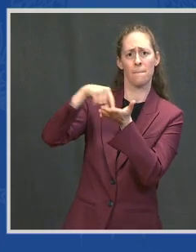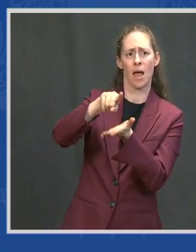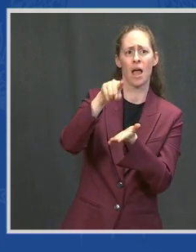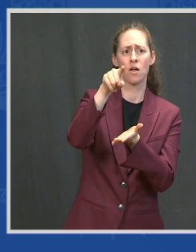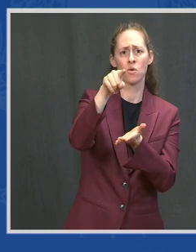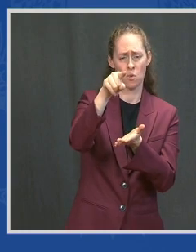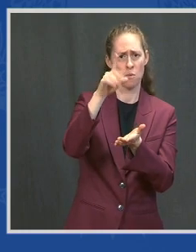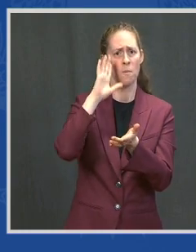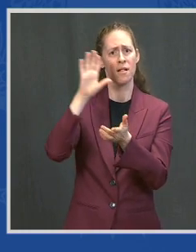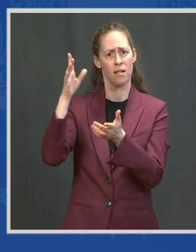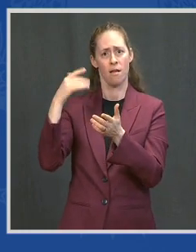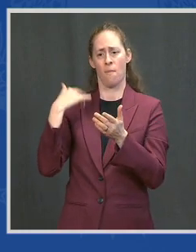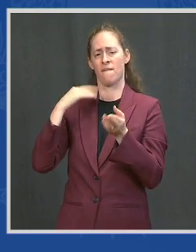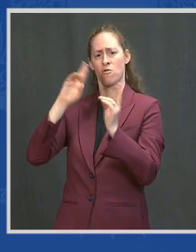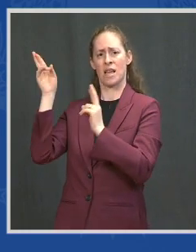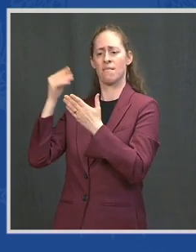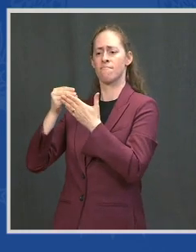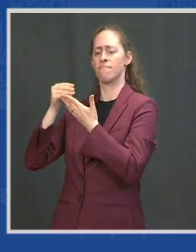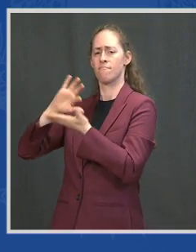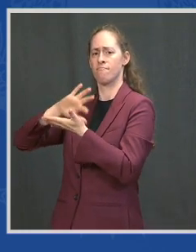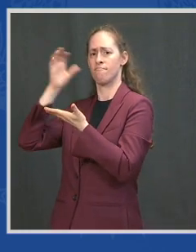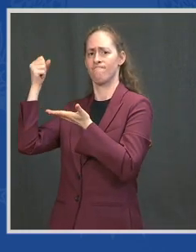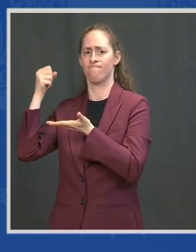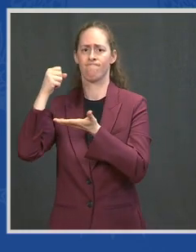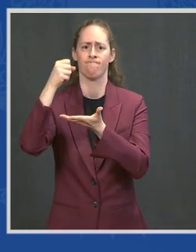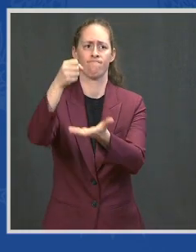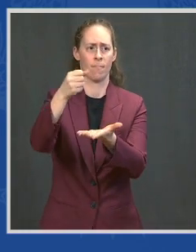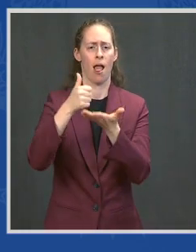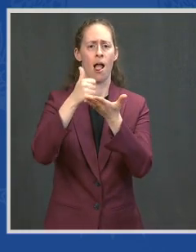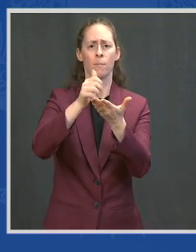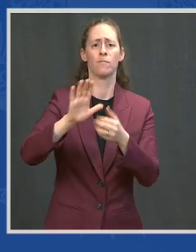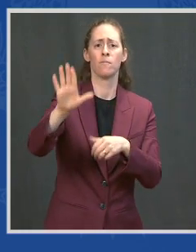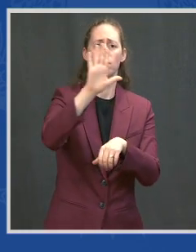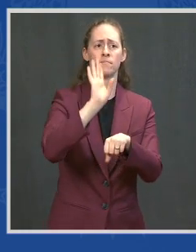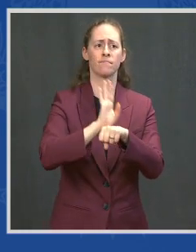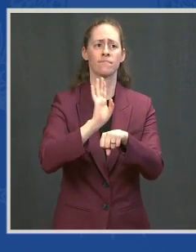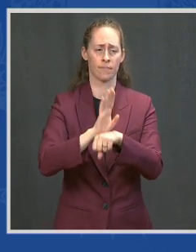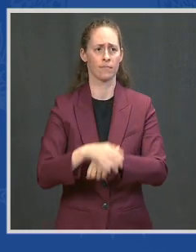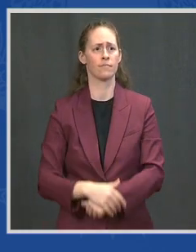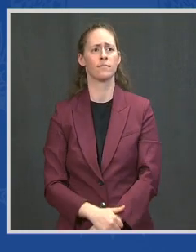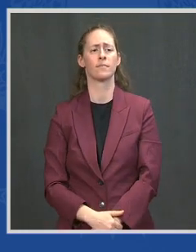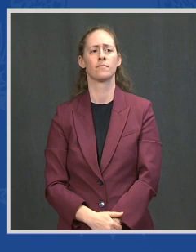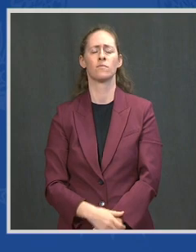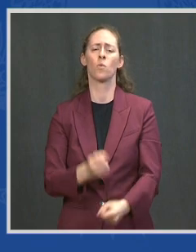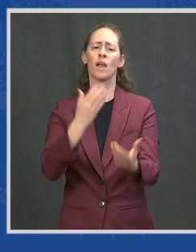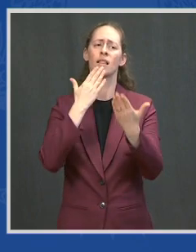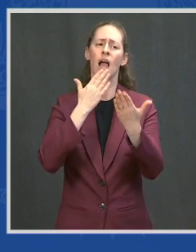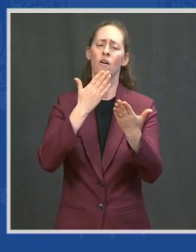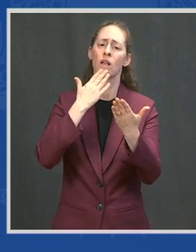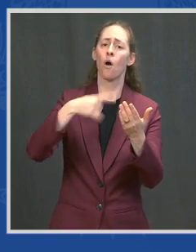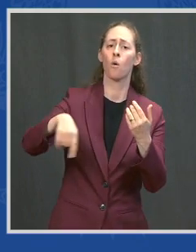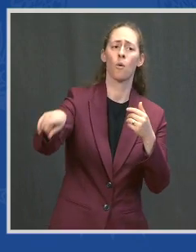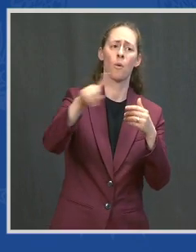And I want to thank the 1,000 businesses that have stepped up so far. We're also going to roll out new partnerships